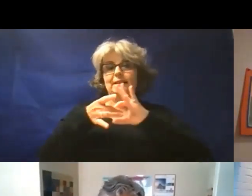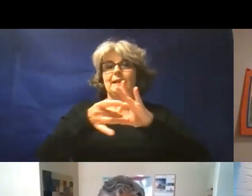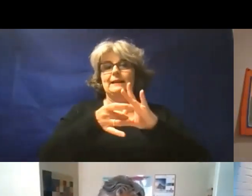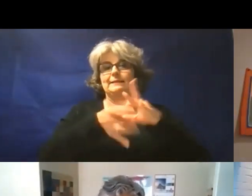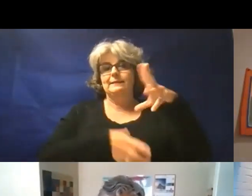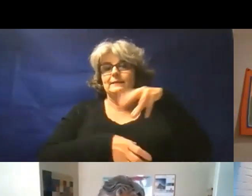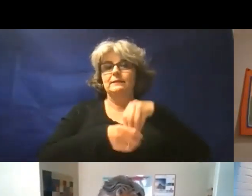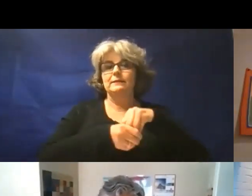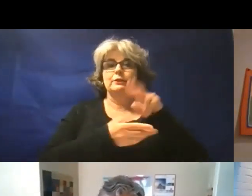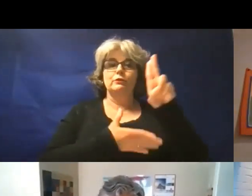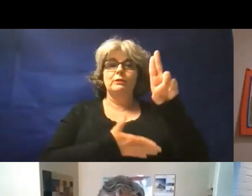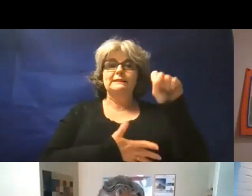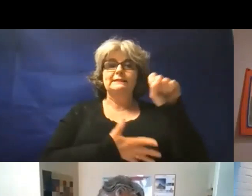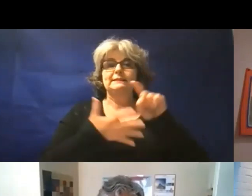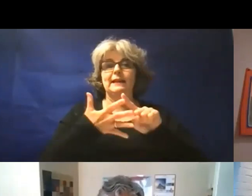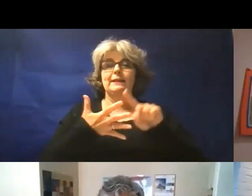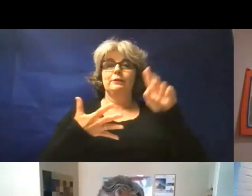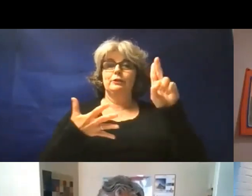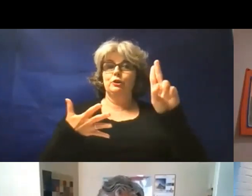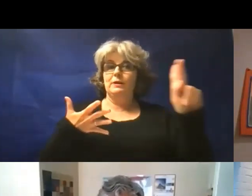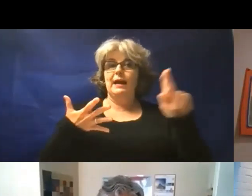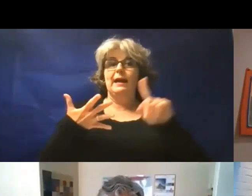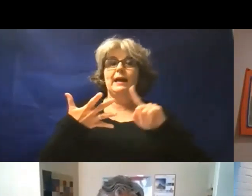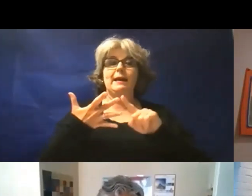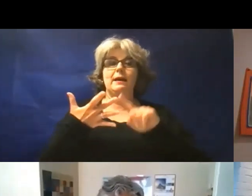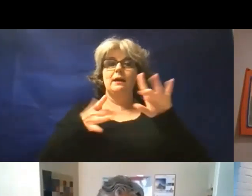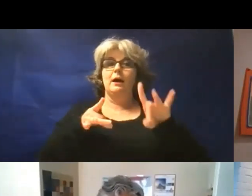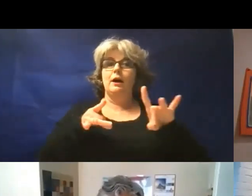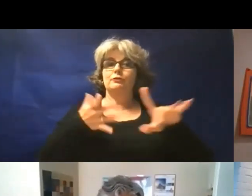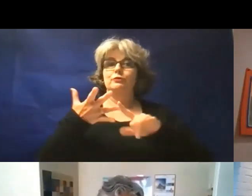United States and the United Kingdom along with Australia, Canada, and New Zealand